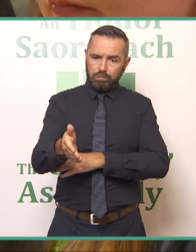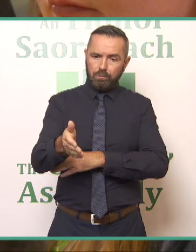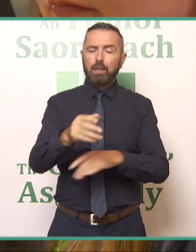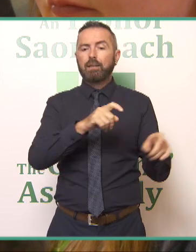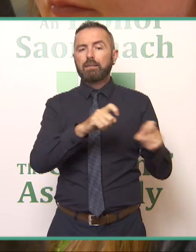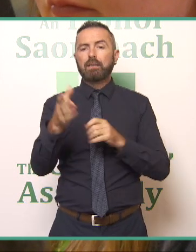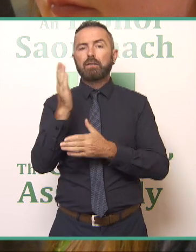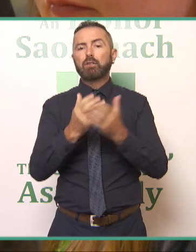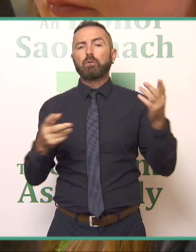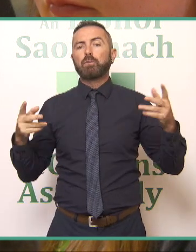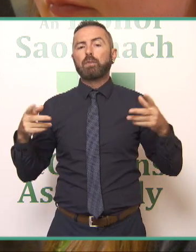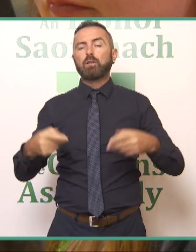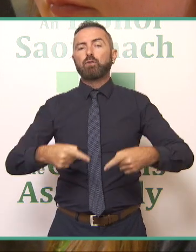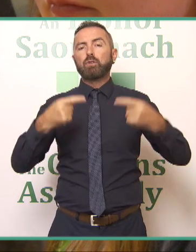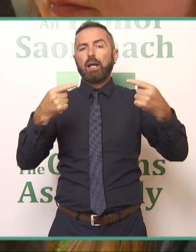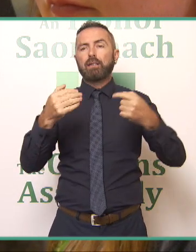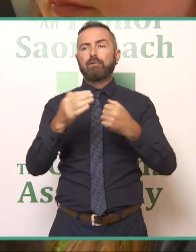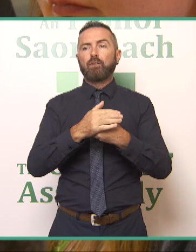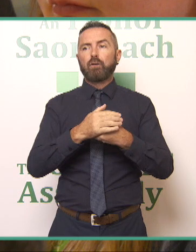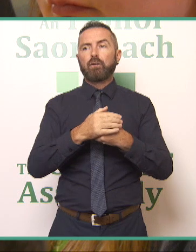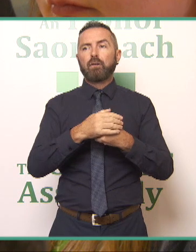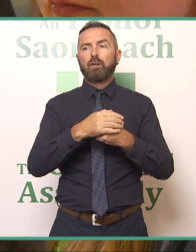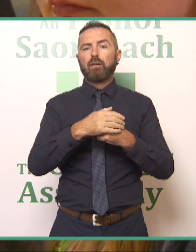terms of licenses for a fire station as well.